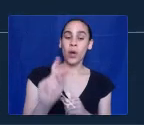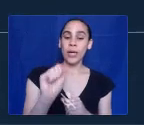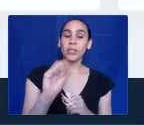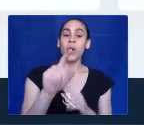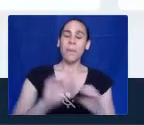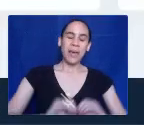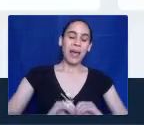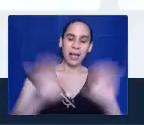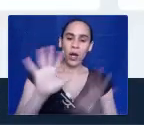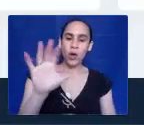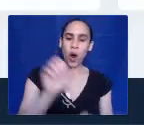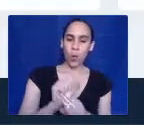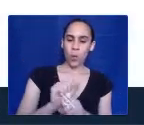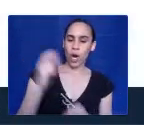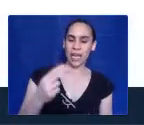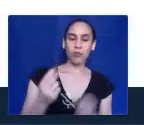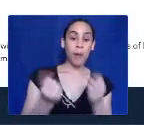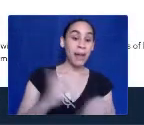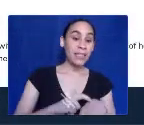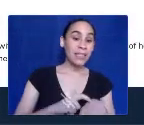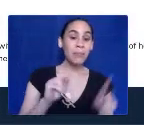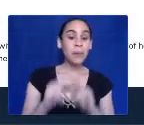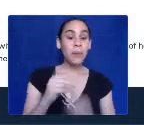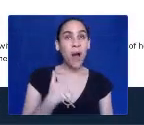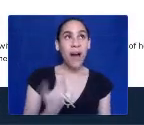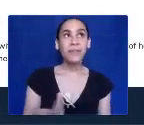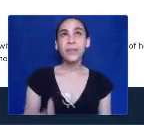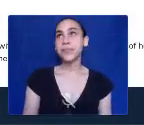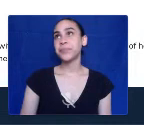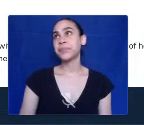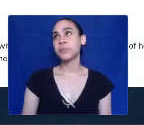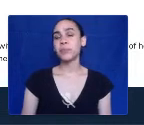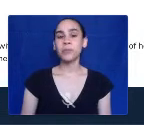job so a lot of times people have sometimes we've seen people have like um a sabbatical or a break